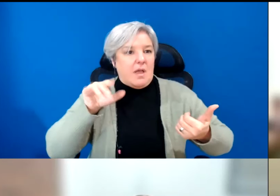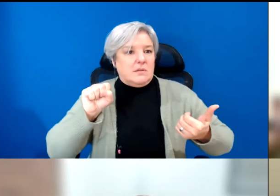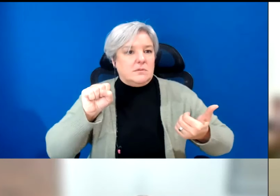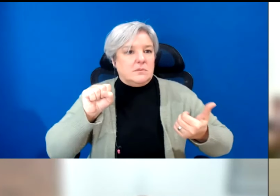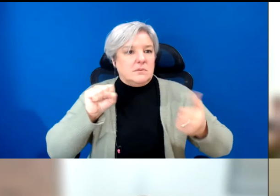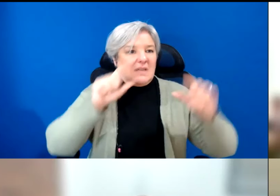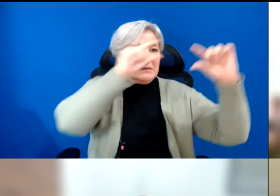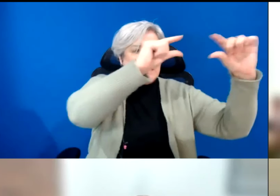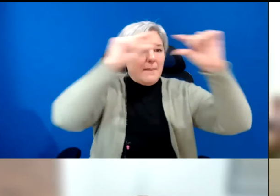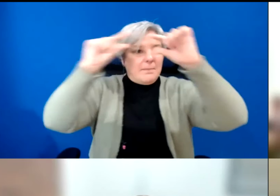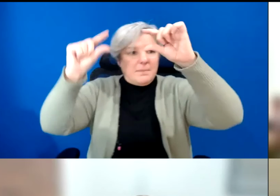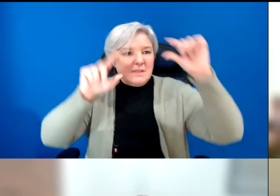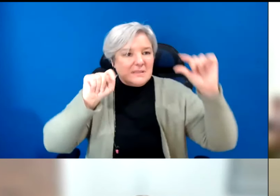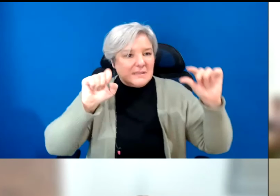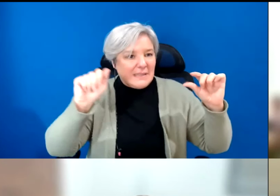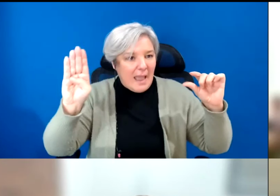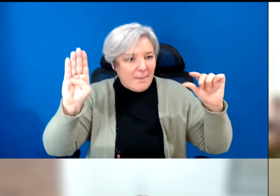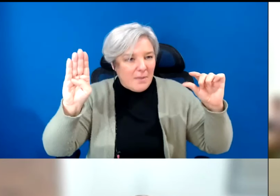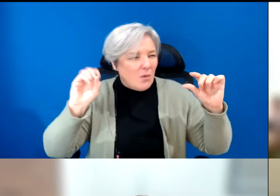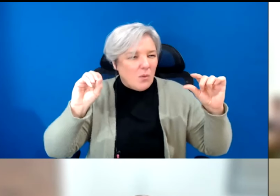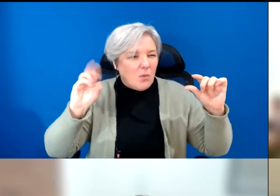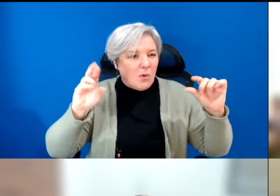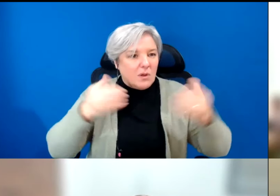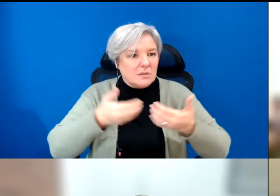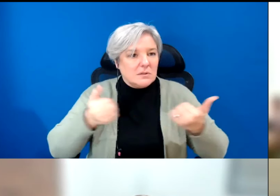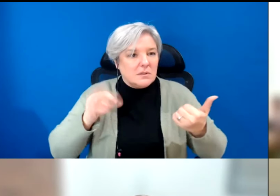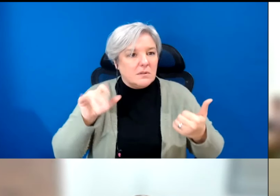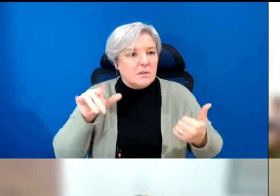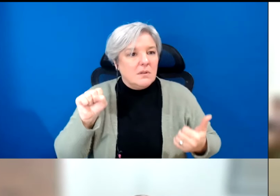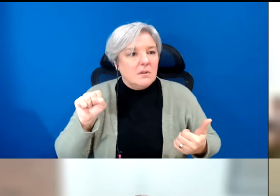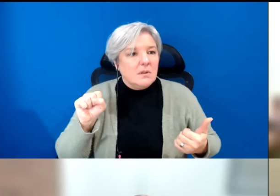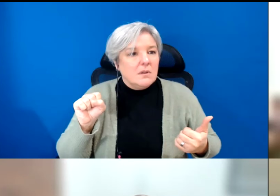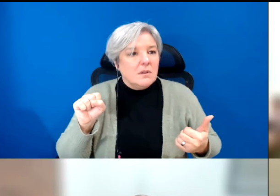in Excel?